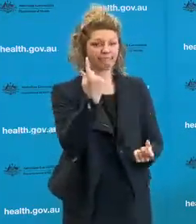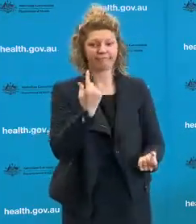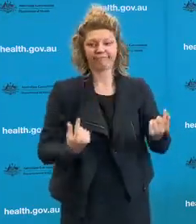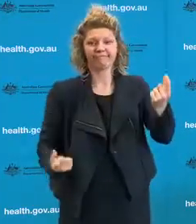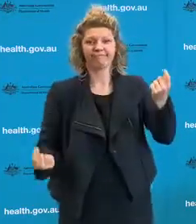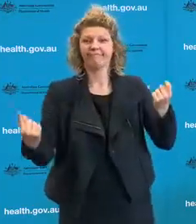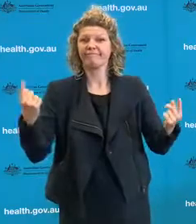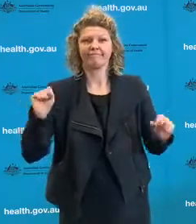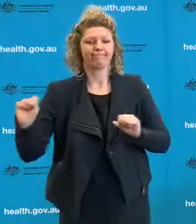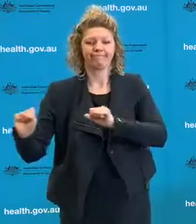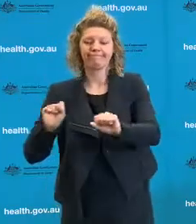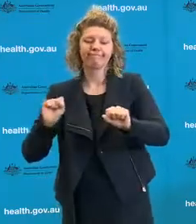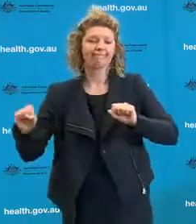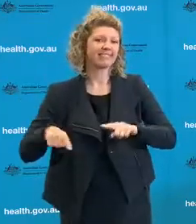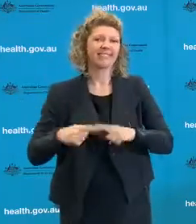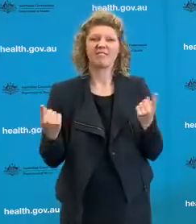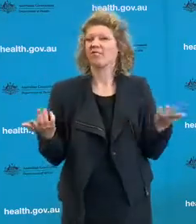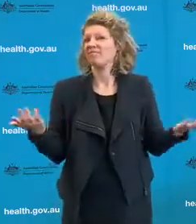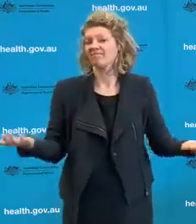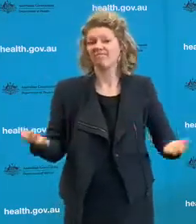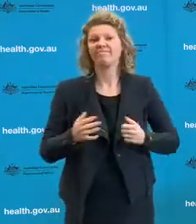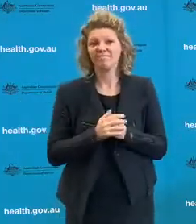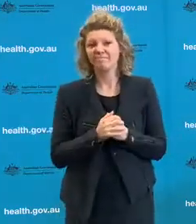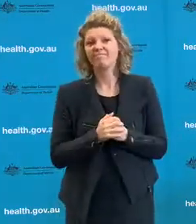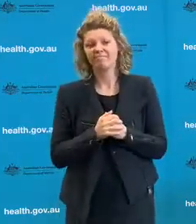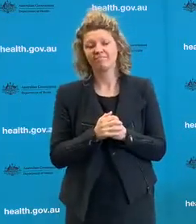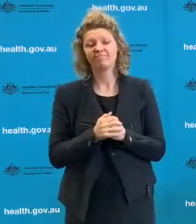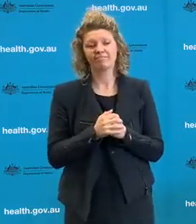particular outbreak differ so much from state to state and region to